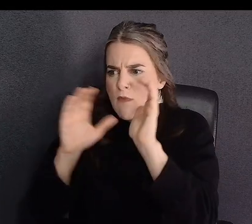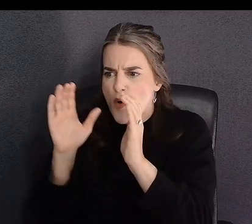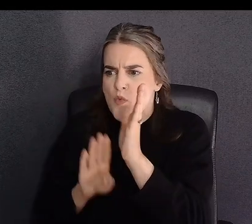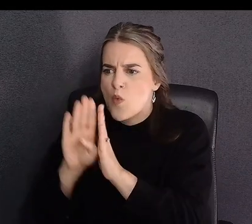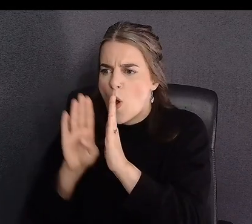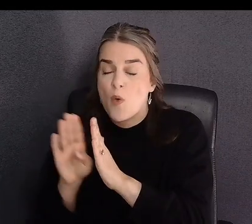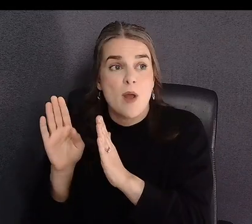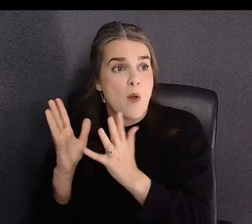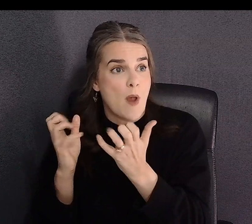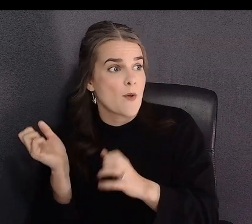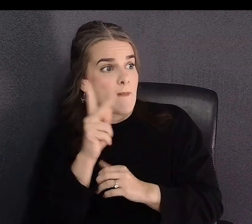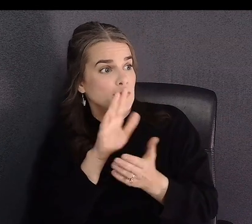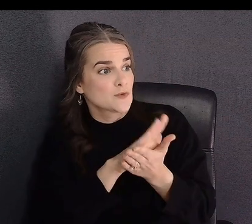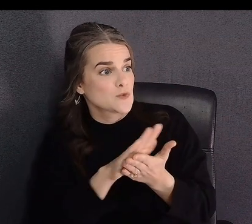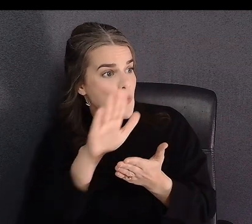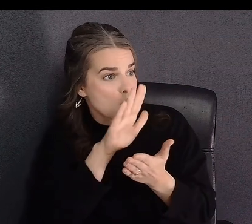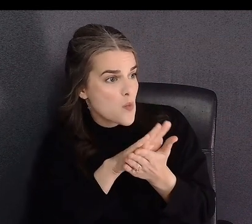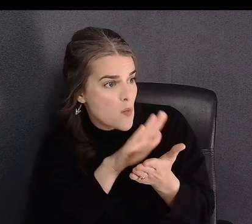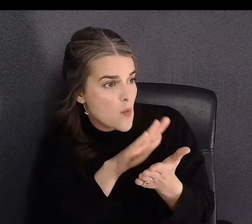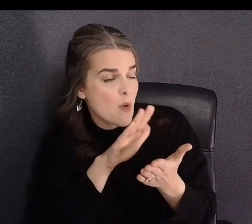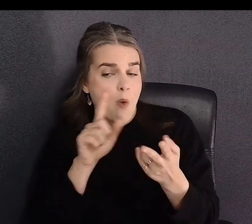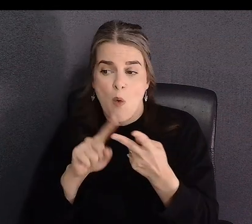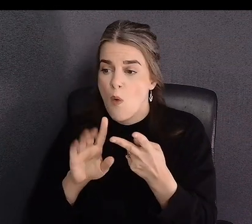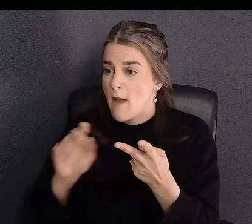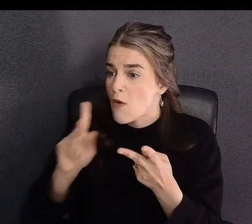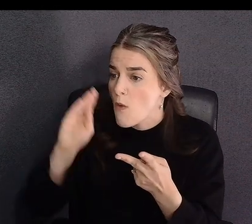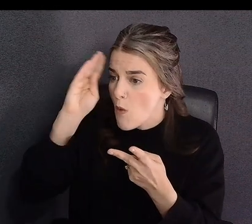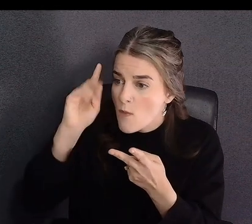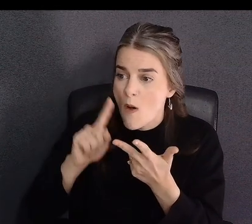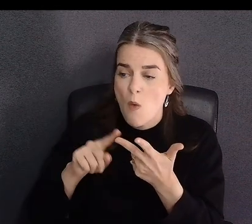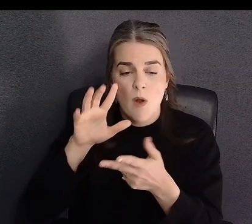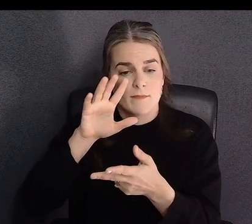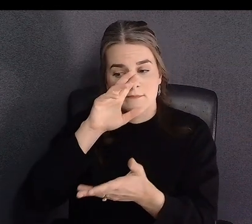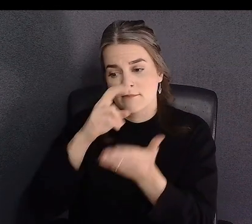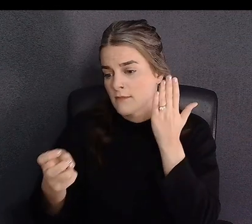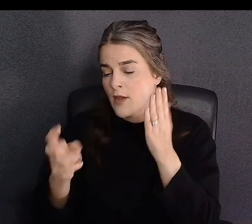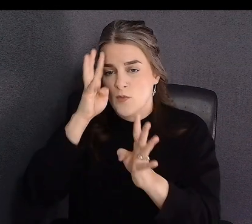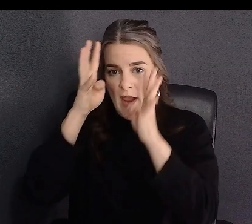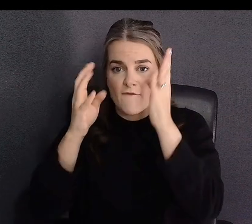whether it's going back to school, going back to home, or exploring the creative arts world.